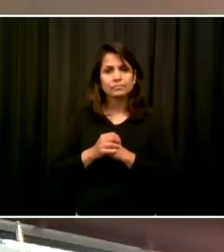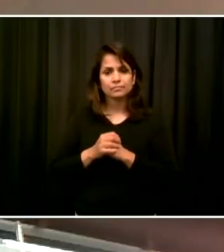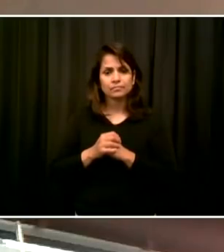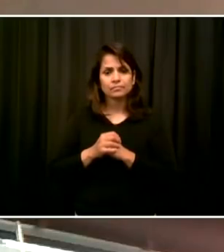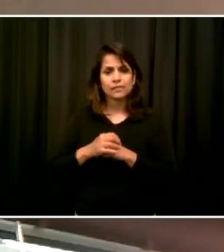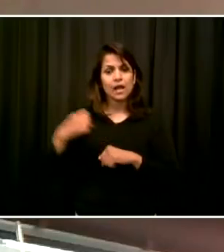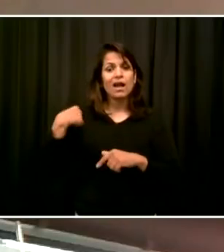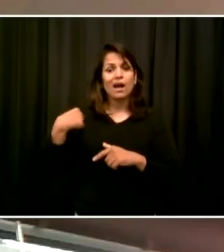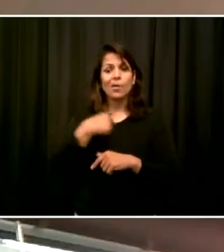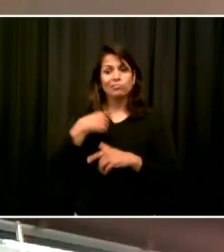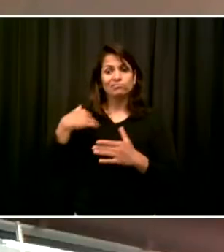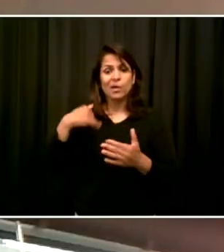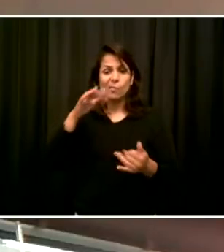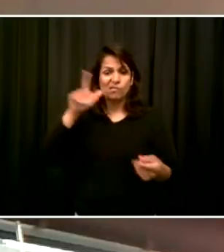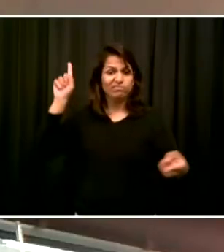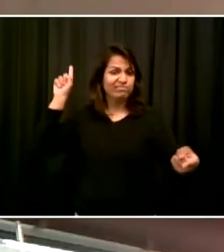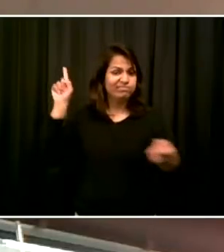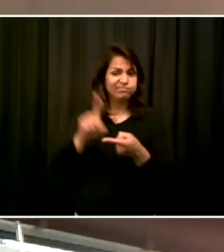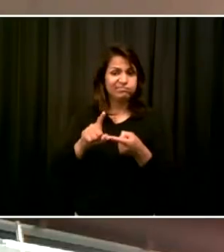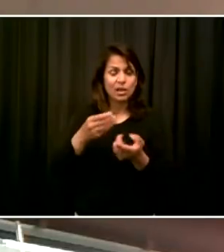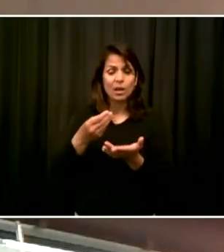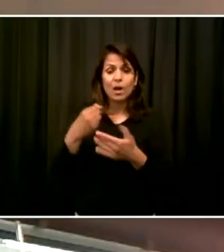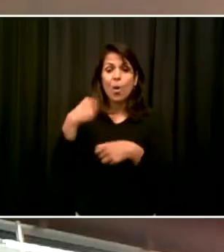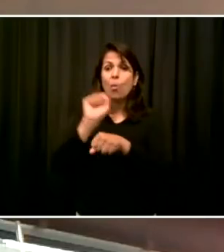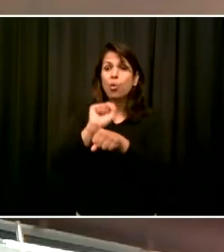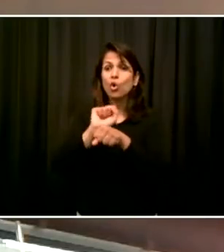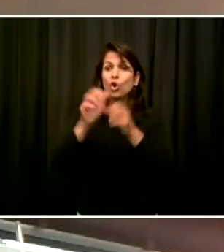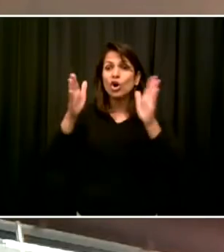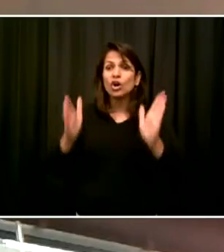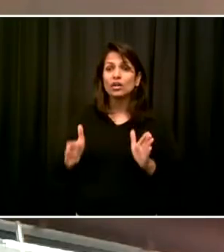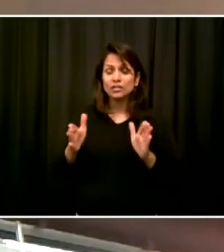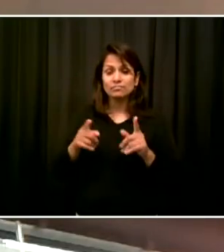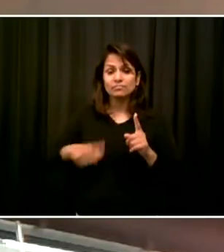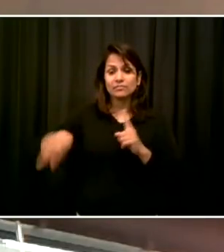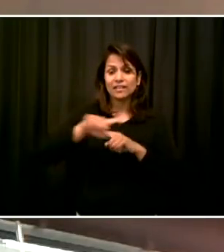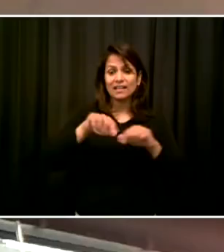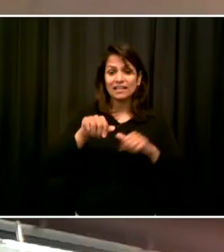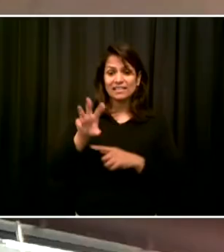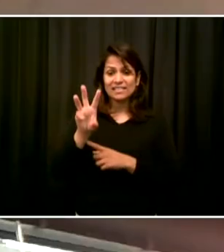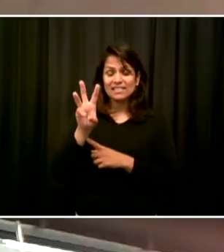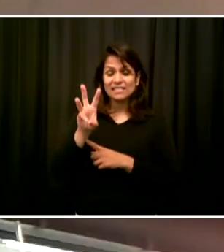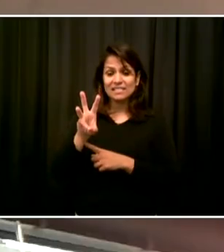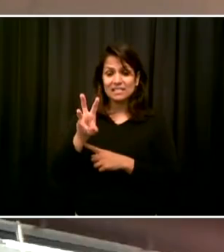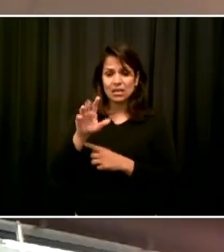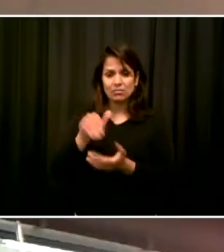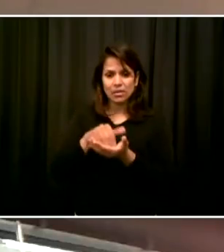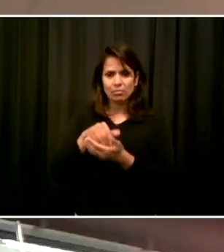LOOKING ACROSS ALL THE AENGCIES WITH A 1600 HEADCOUNT